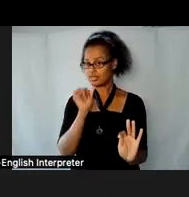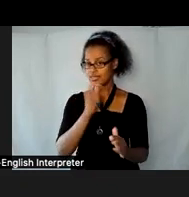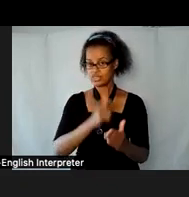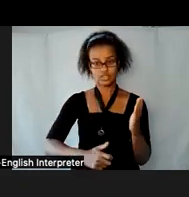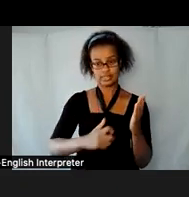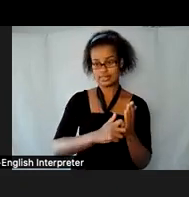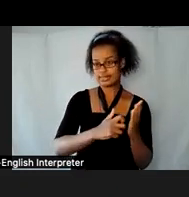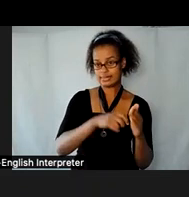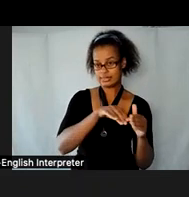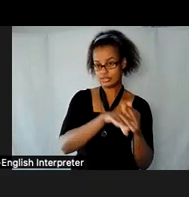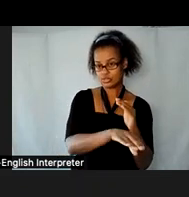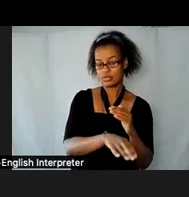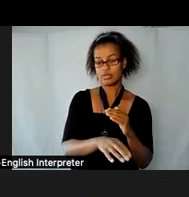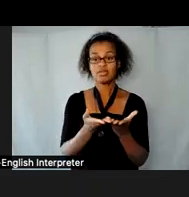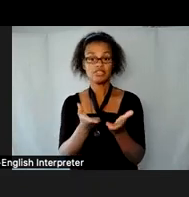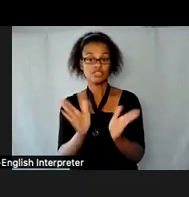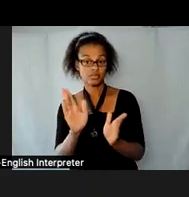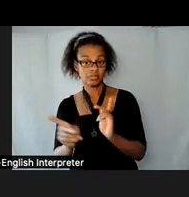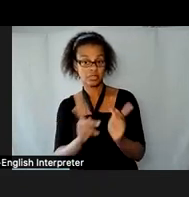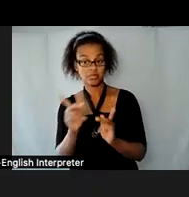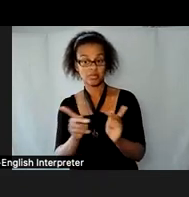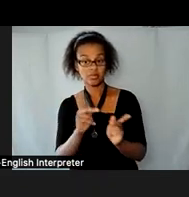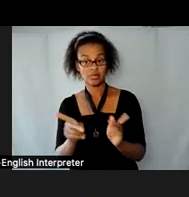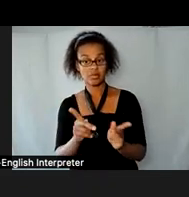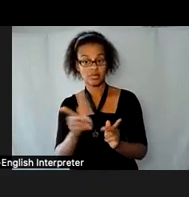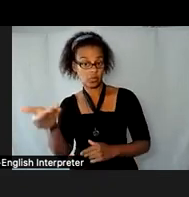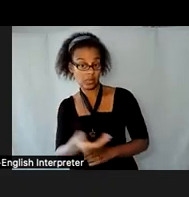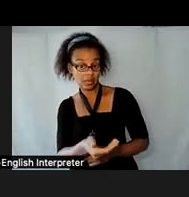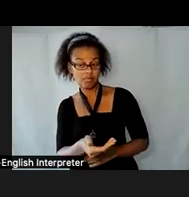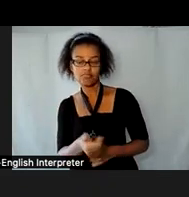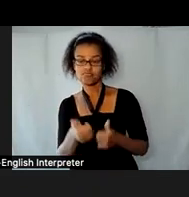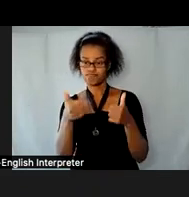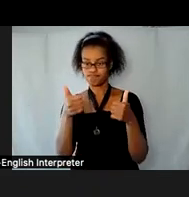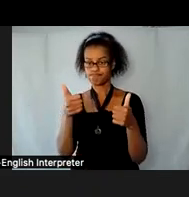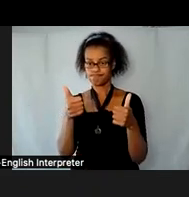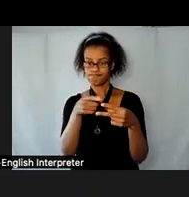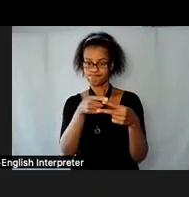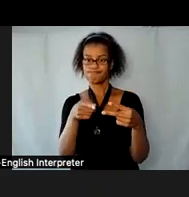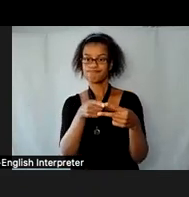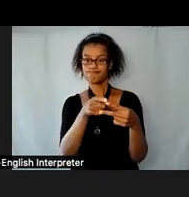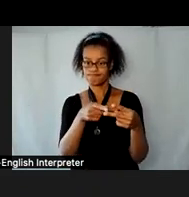And I should mention activities that the program does not support.